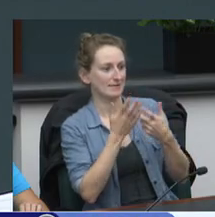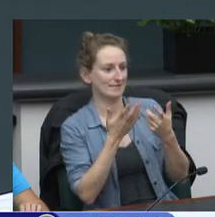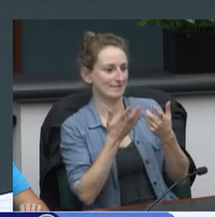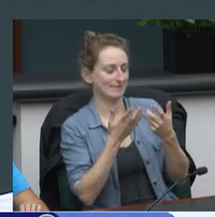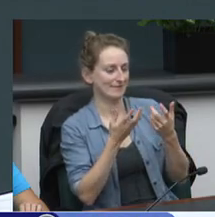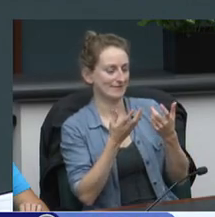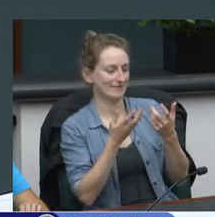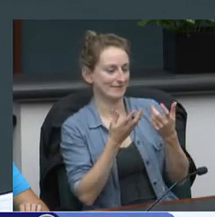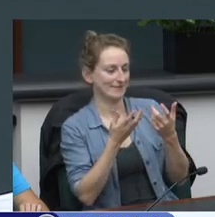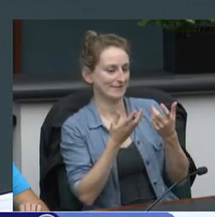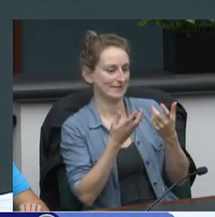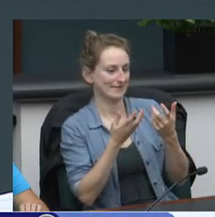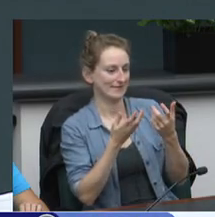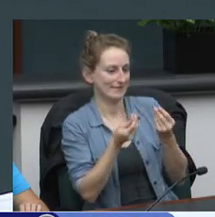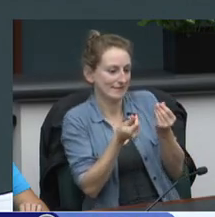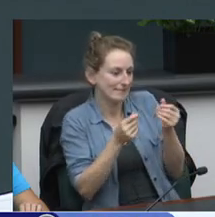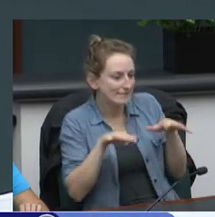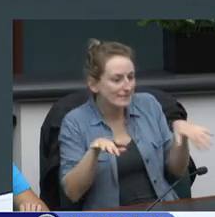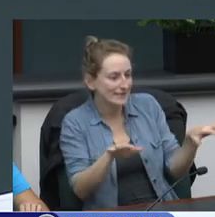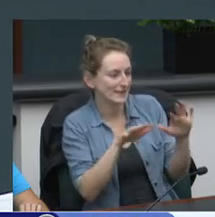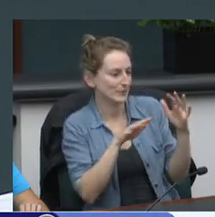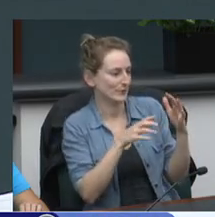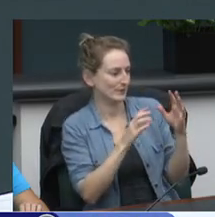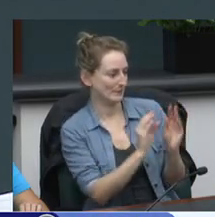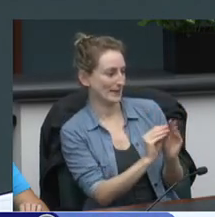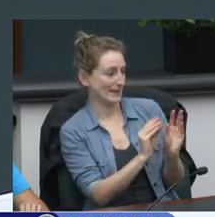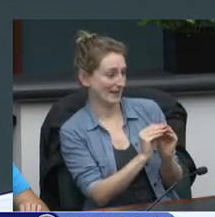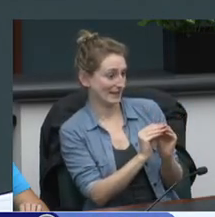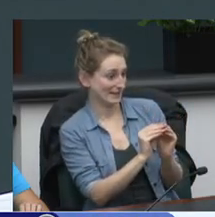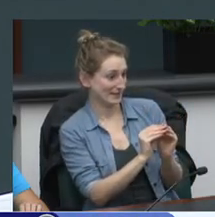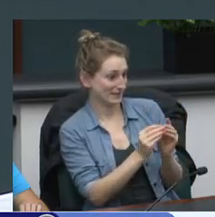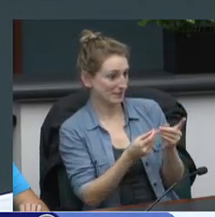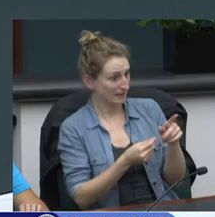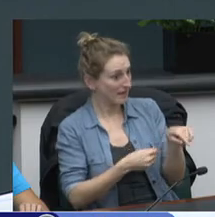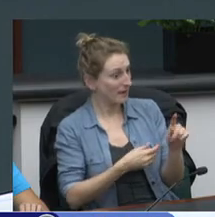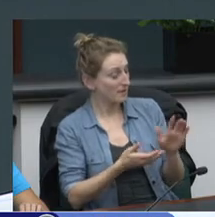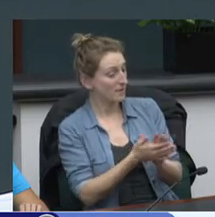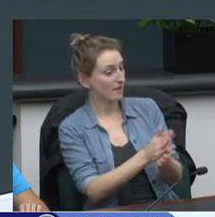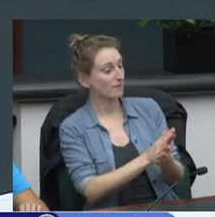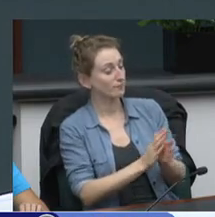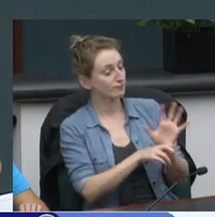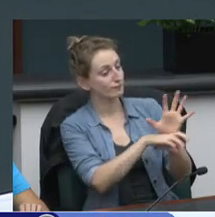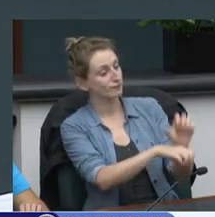proposal but you know neighborhoods had become accustomed to having someone be